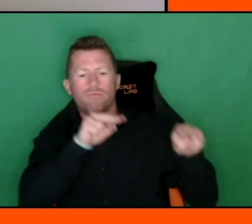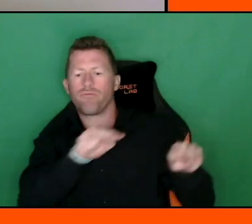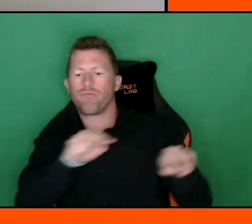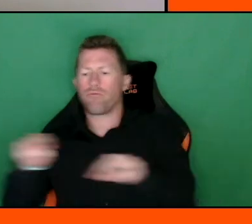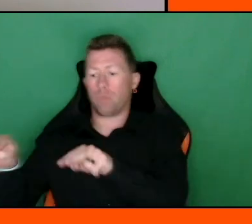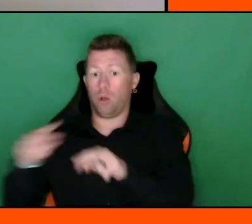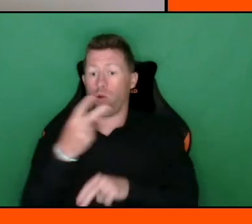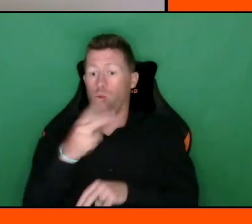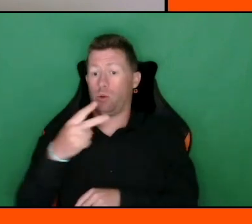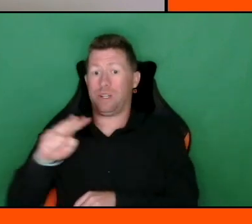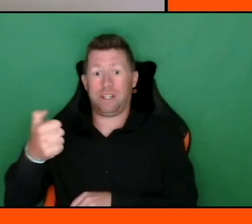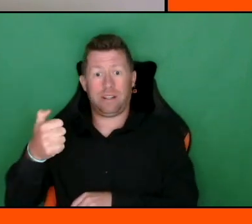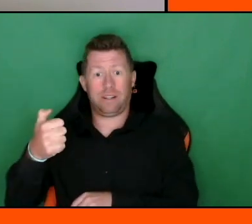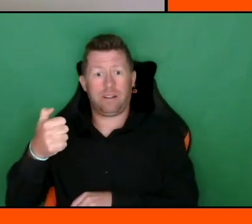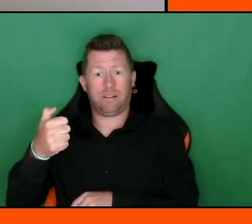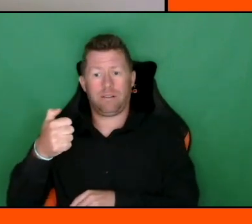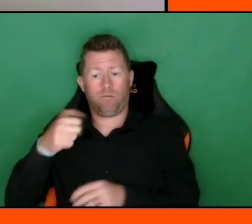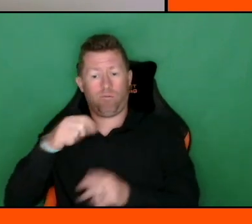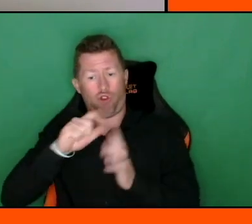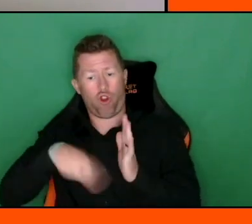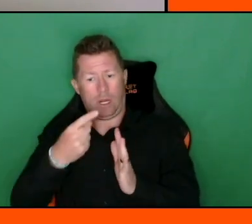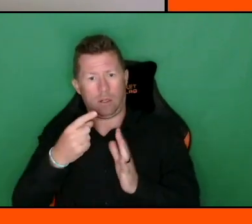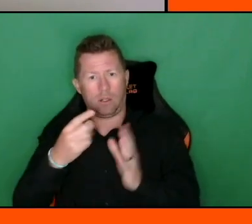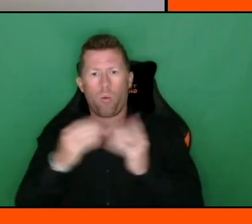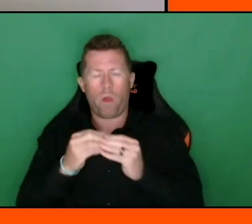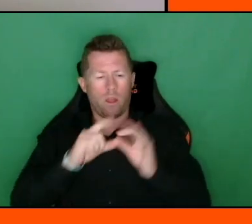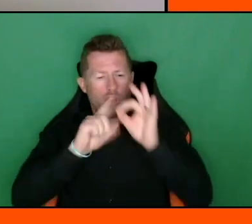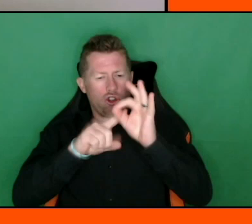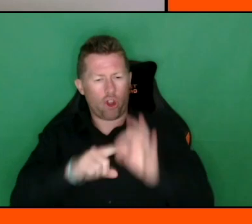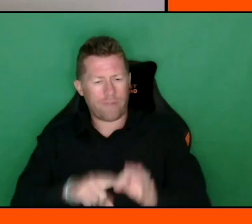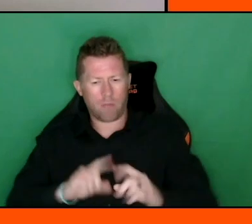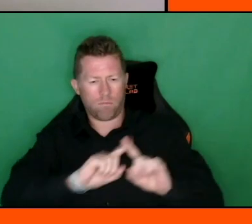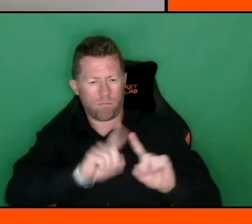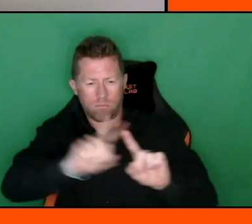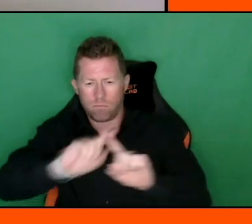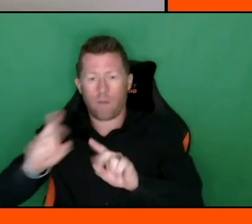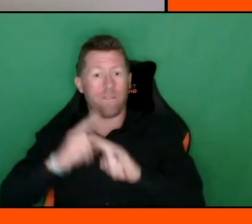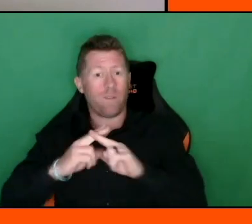and other household surveys. Presenting with me I have Andrew Tyson.